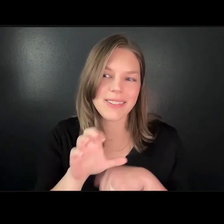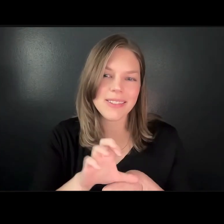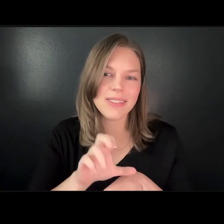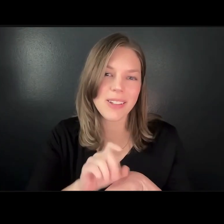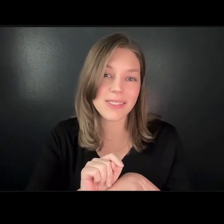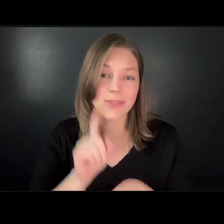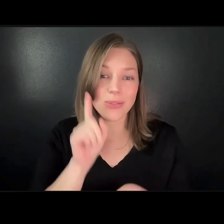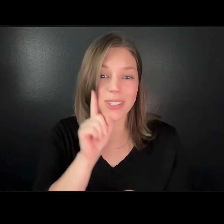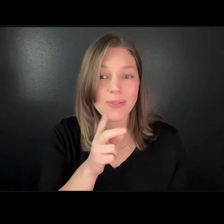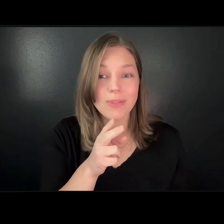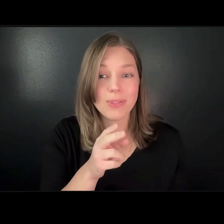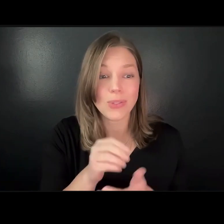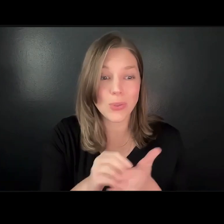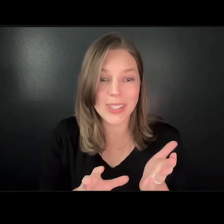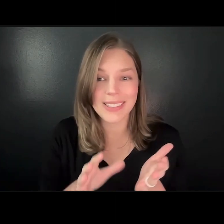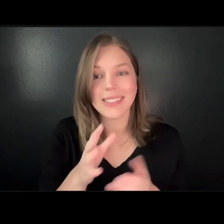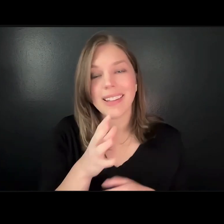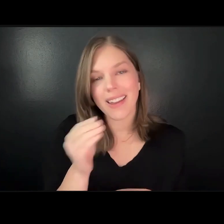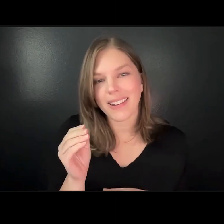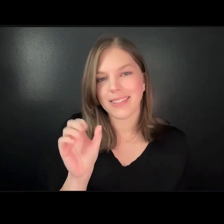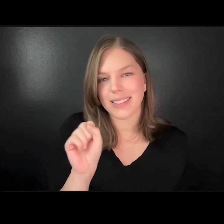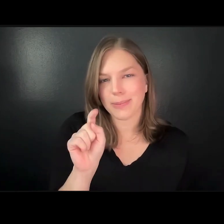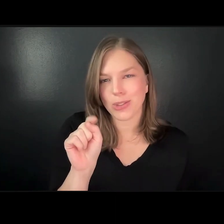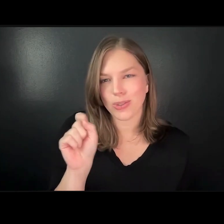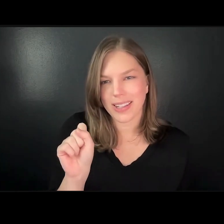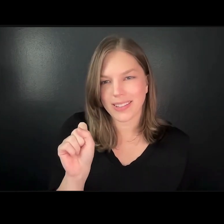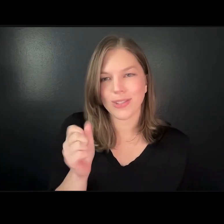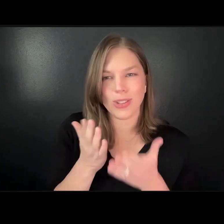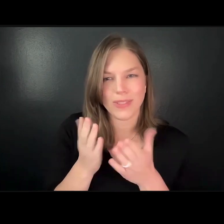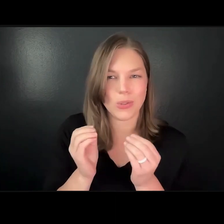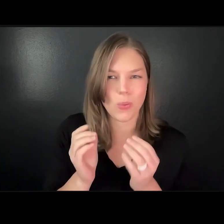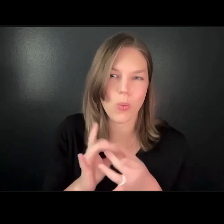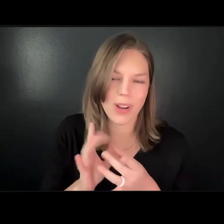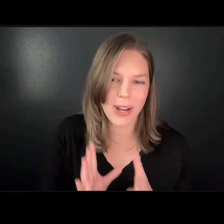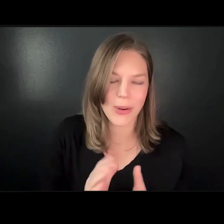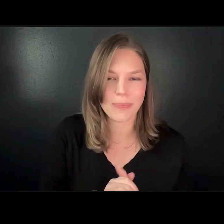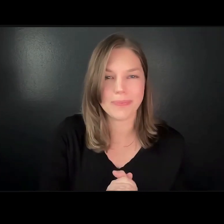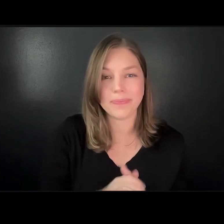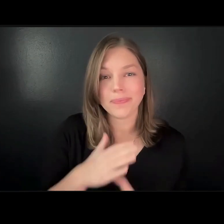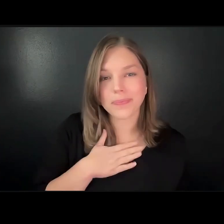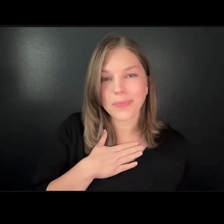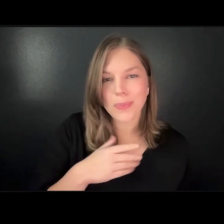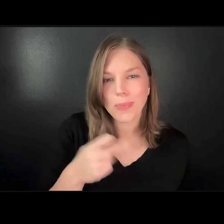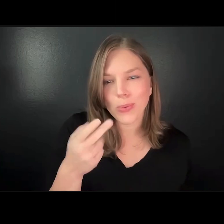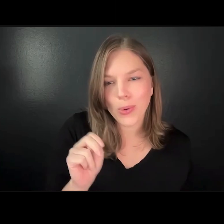as an access consultant for deaf students and was the services coordinator in services